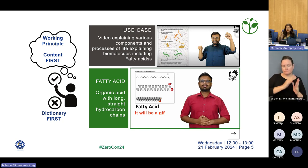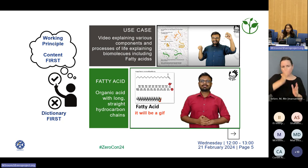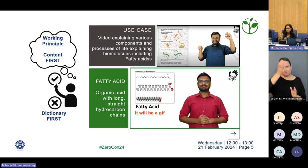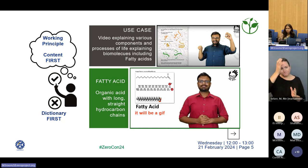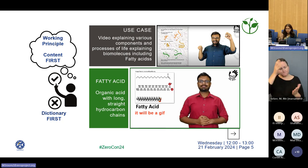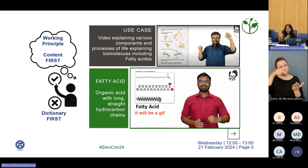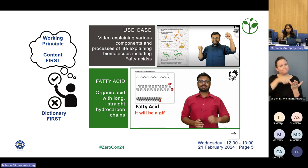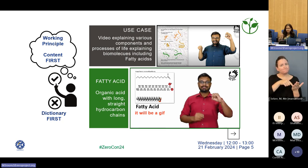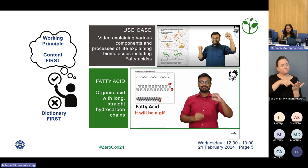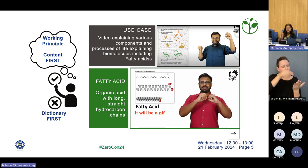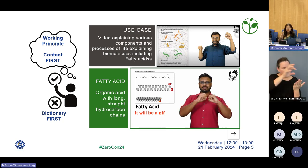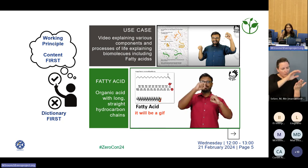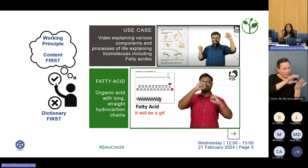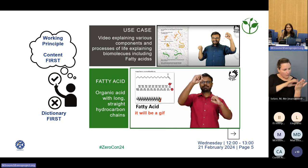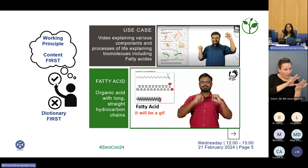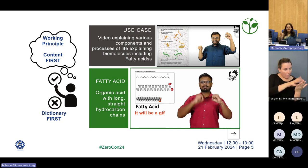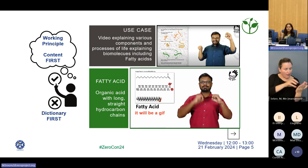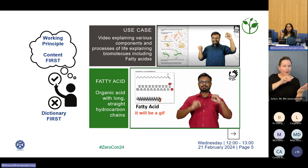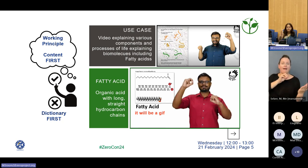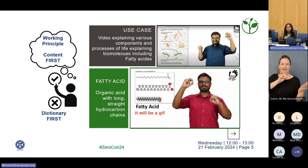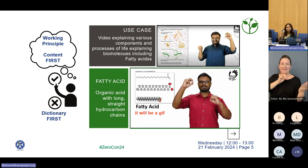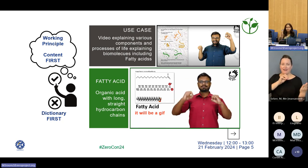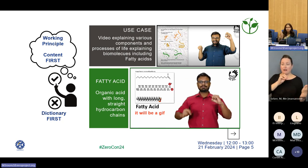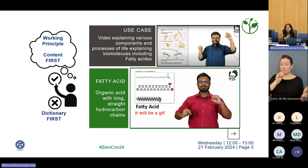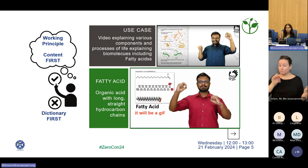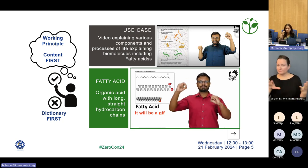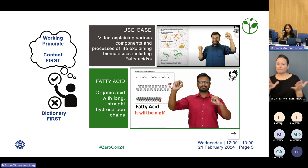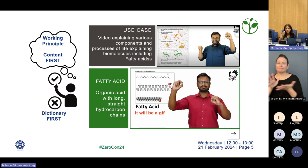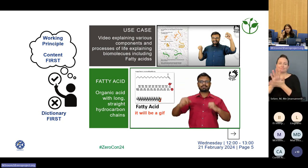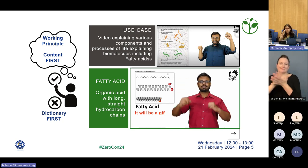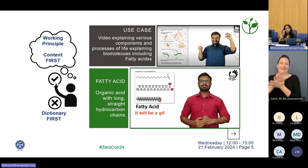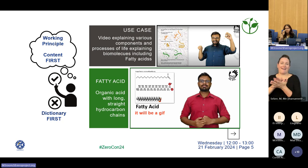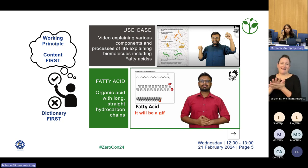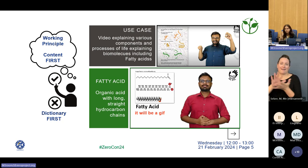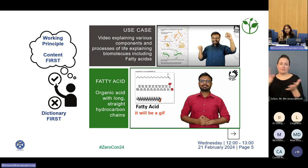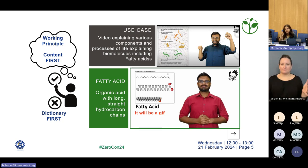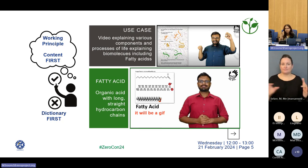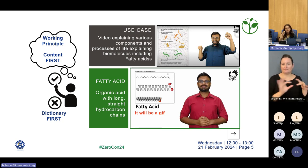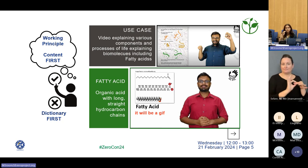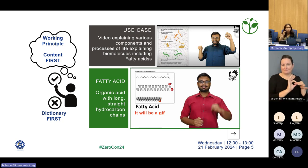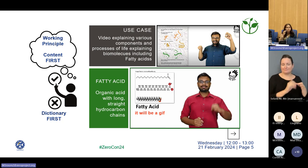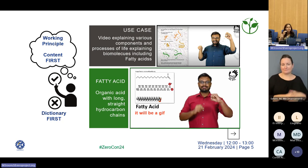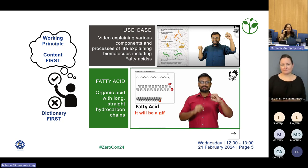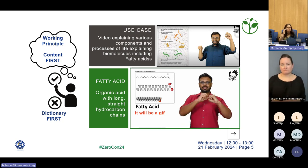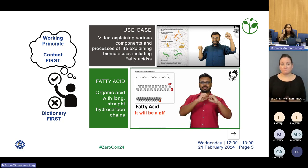We go to same creation, say for example we want to explain nutrition, we want to talk about